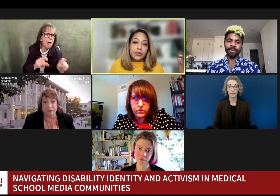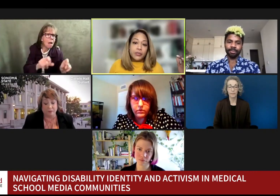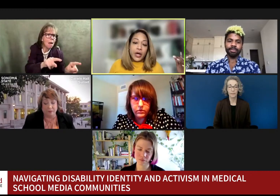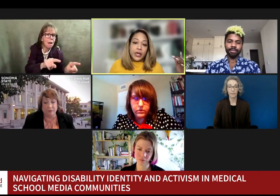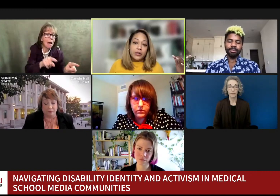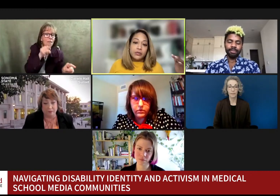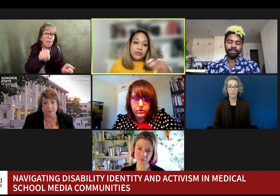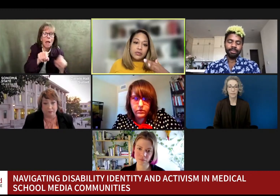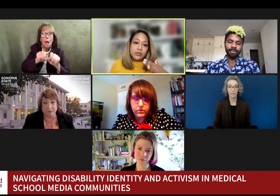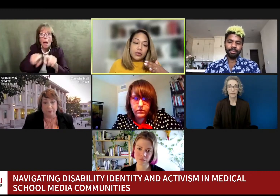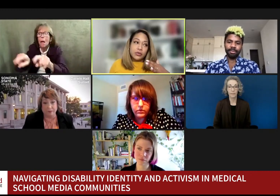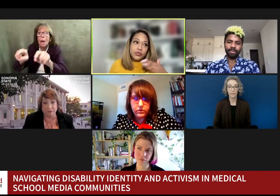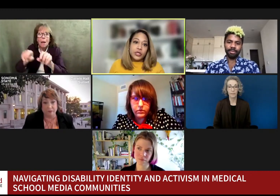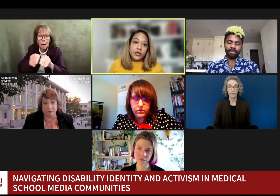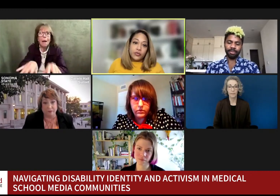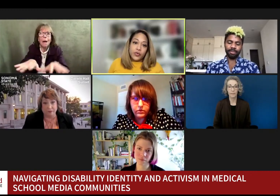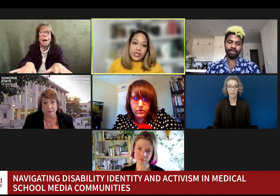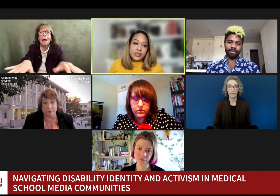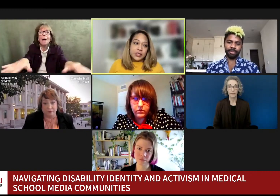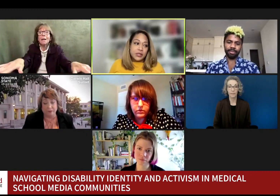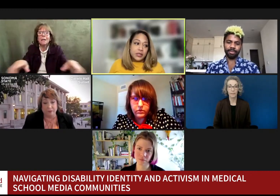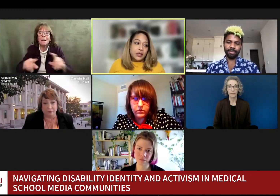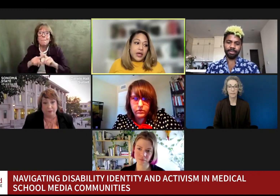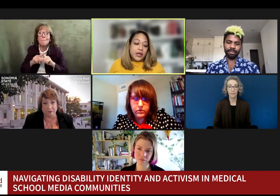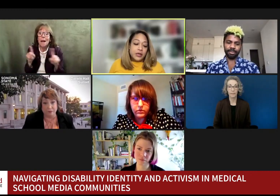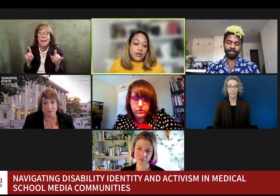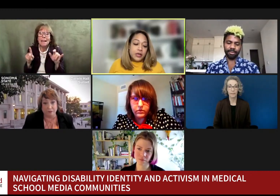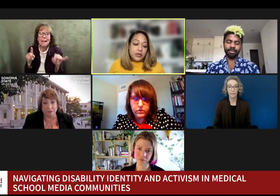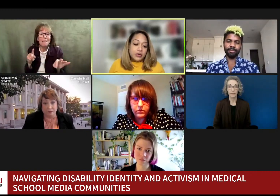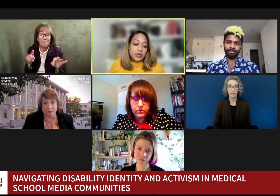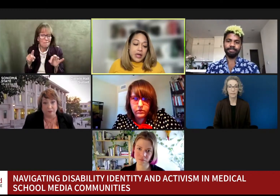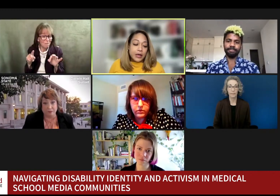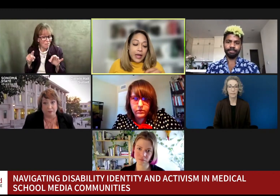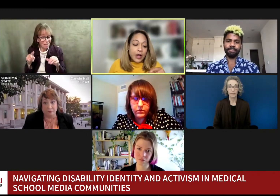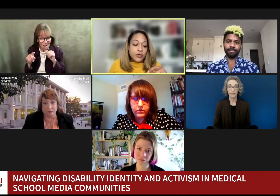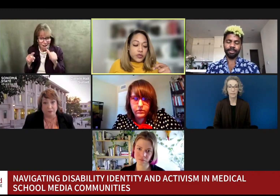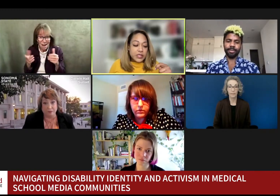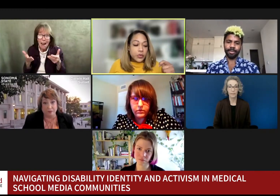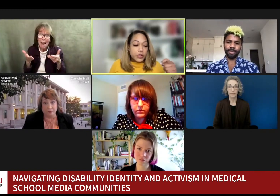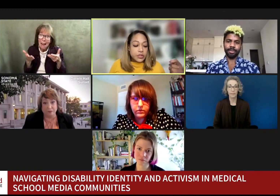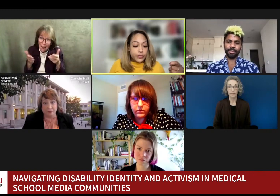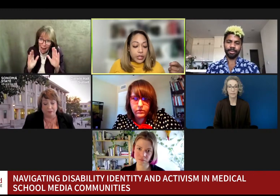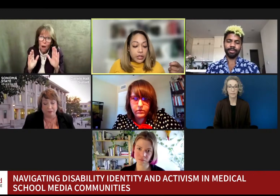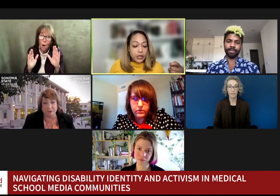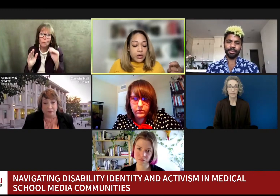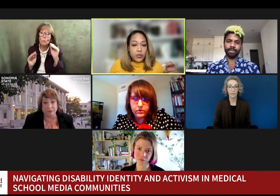But, losing your voice and not allowing for someone to speak or to be heard or